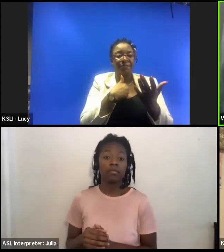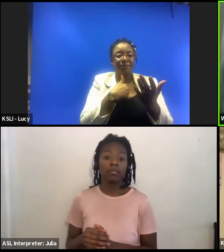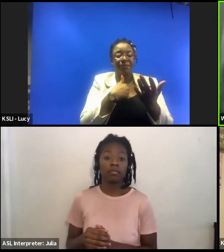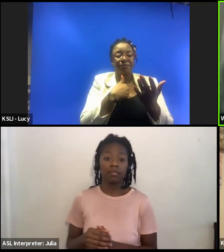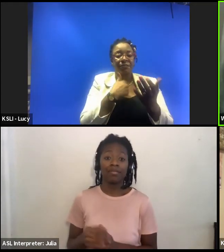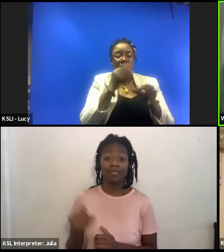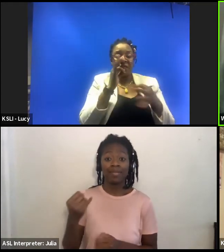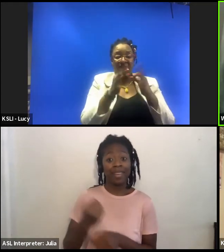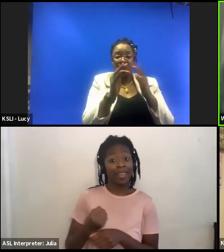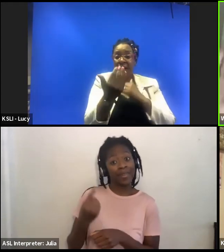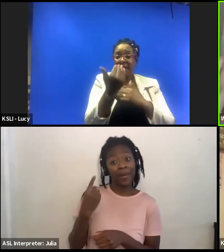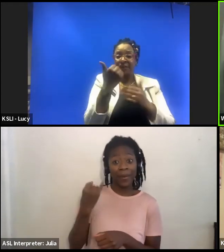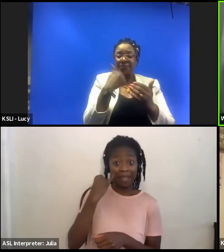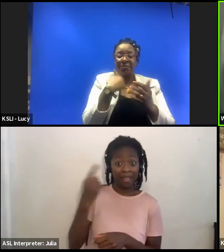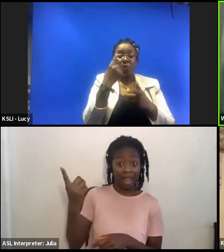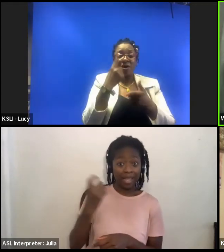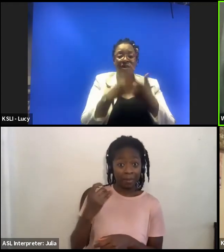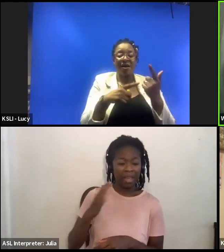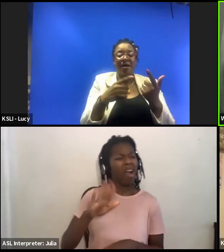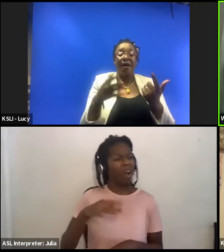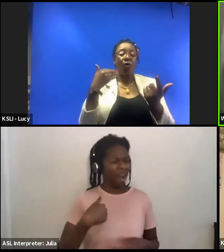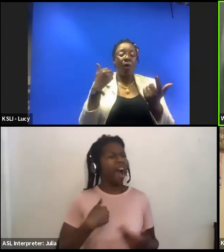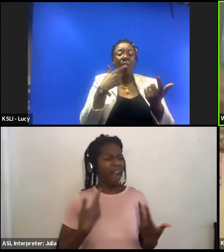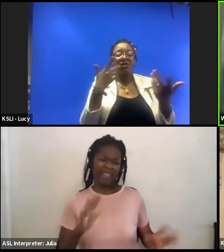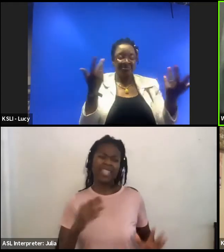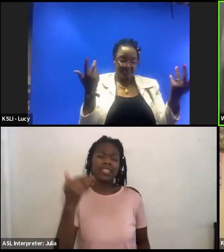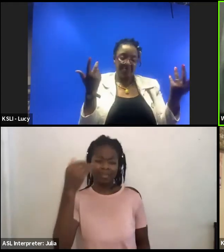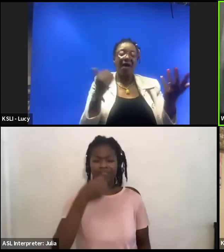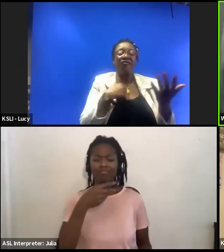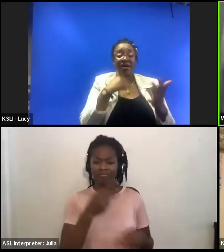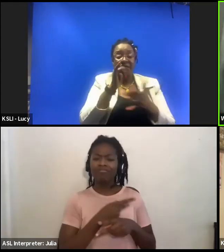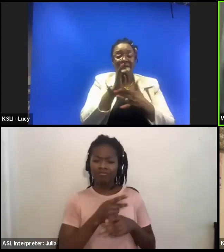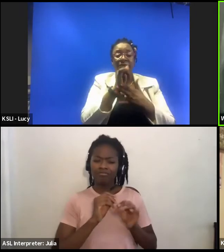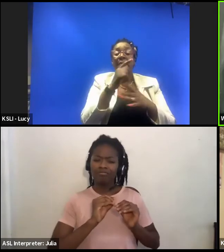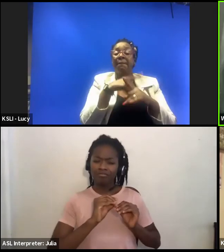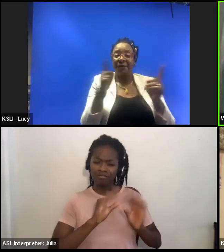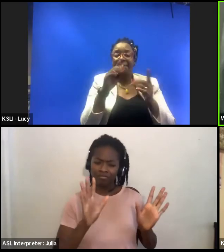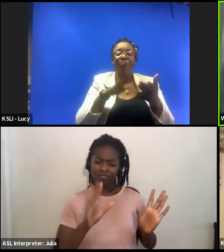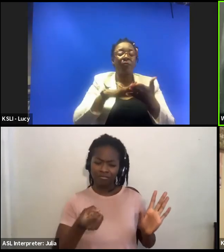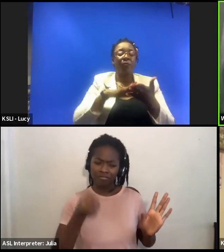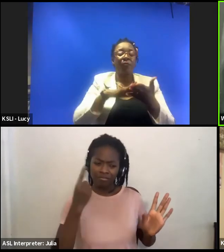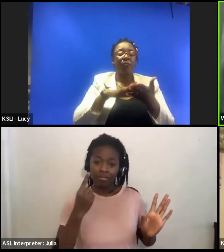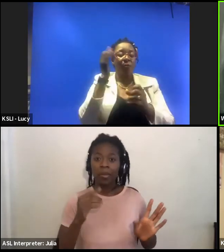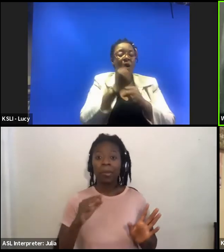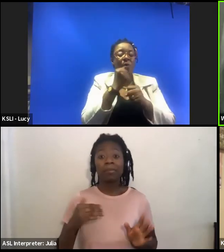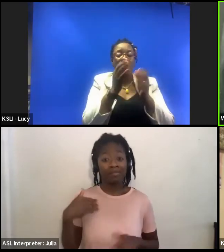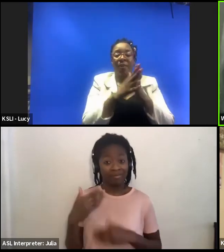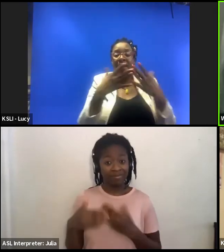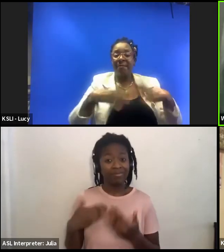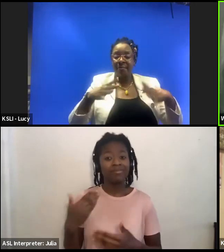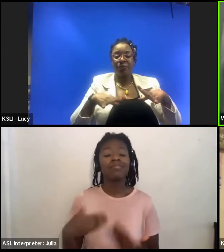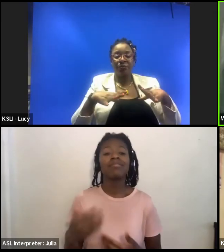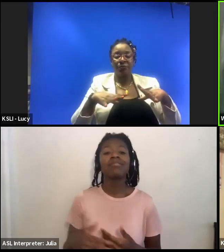I'd have told you, "Yeah, I've hacked it." But the more I work with people, like recently I worked with Ogutu Muraya